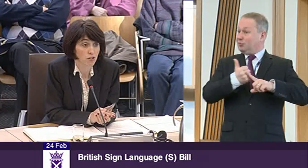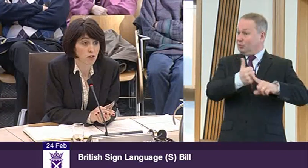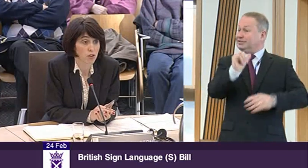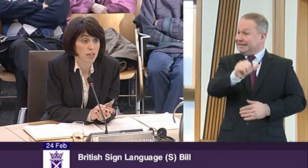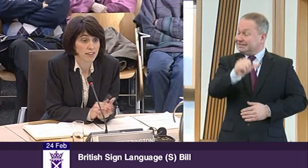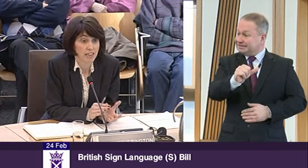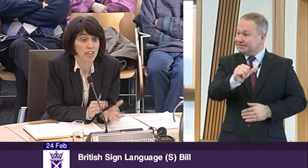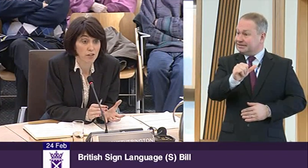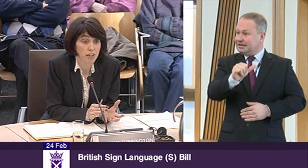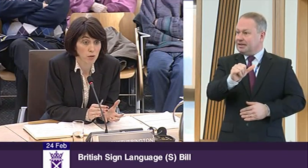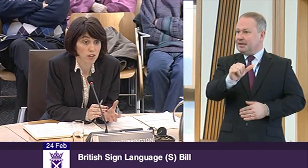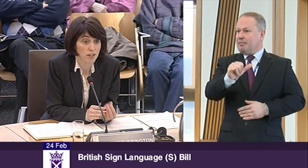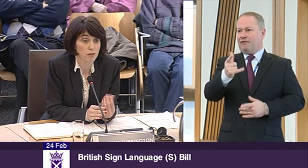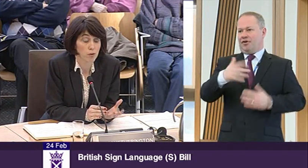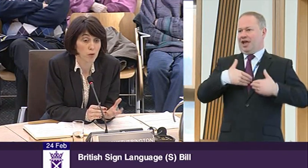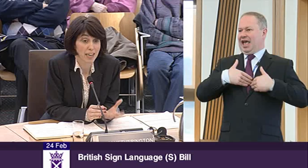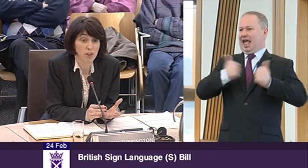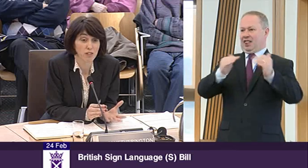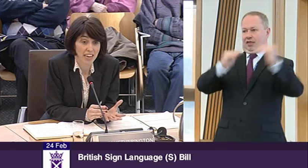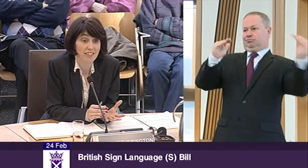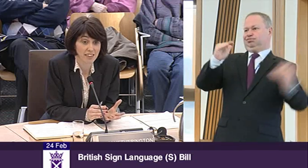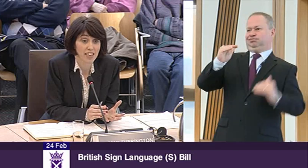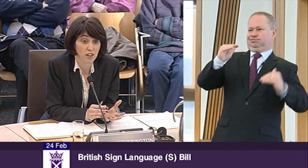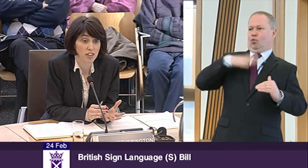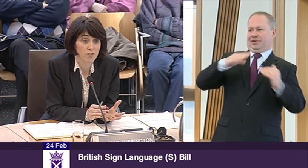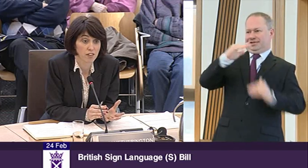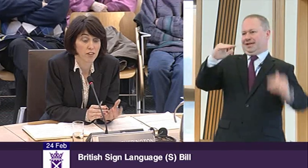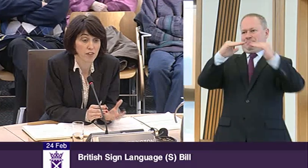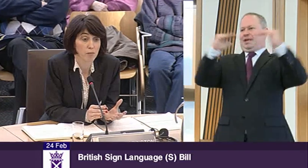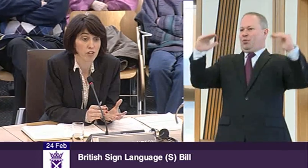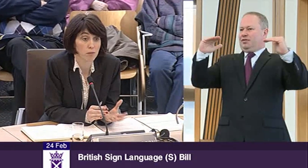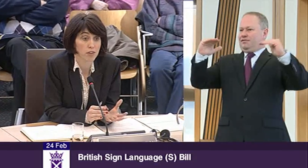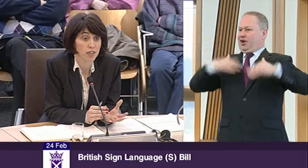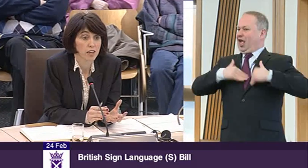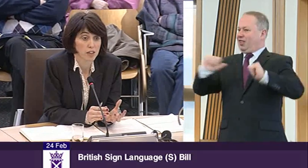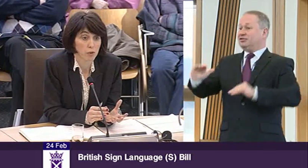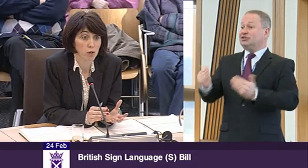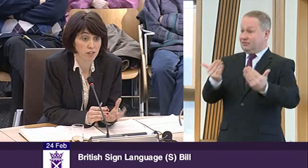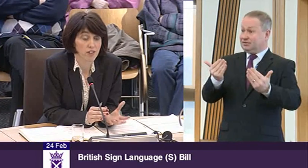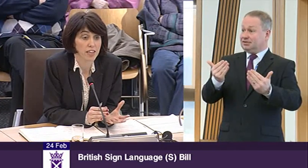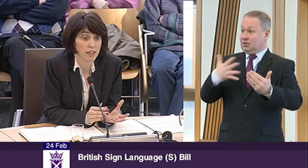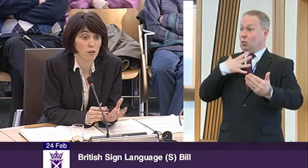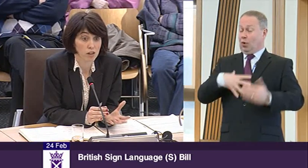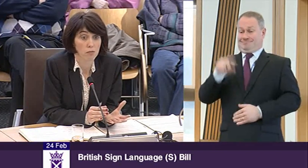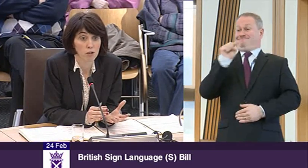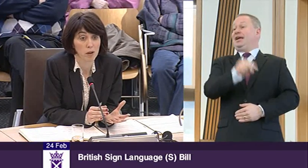want to see all our public bodies doing that in order to tackle health inequalities and promote equality in access to health services.